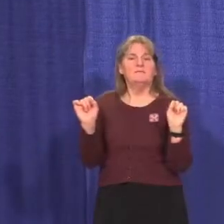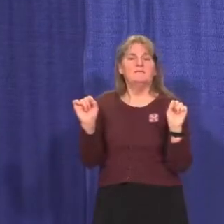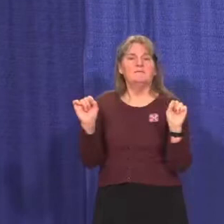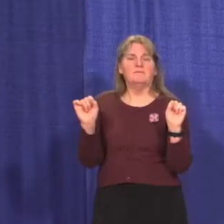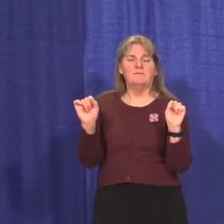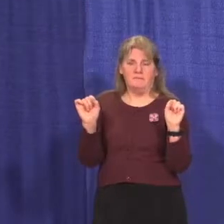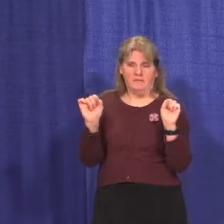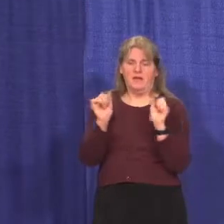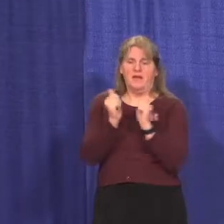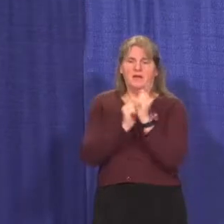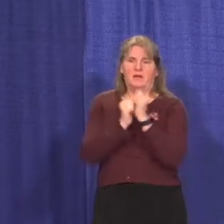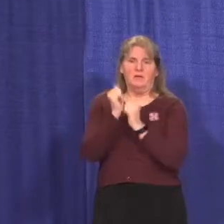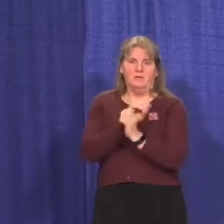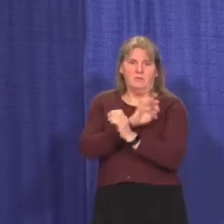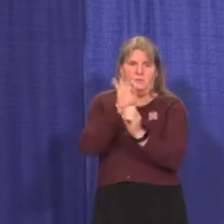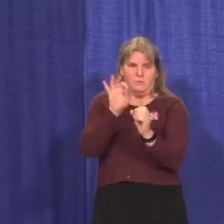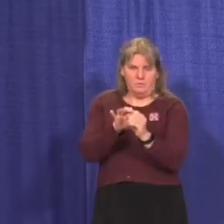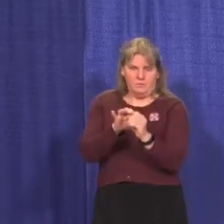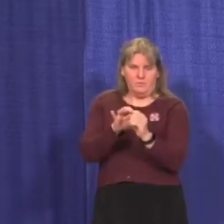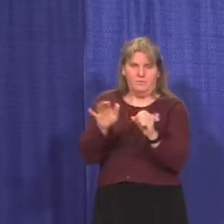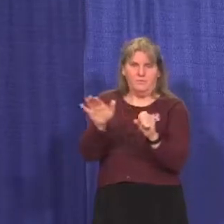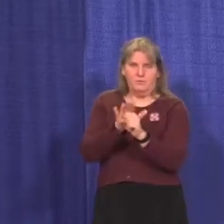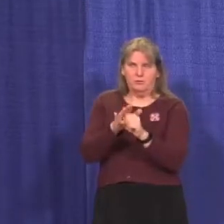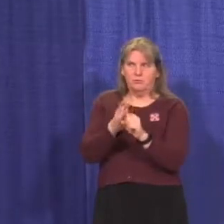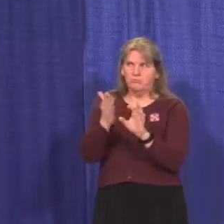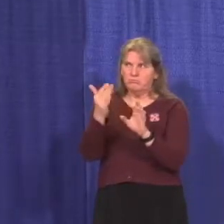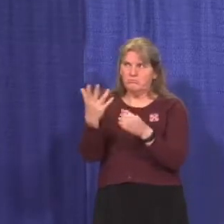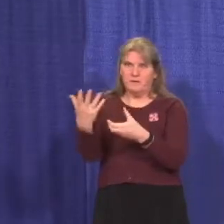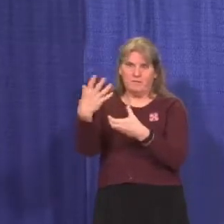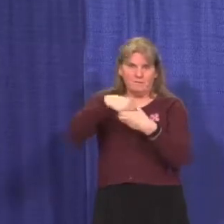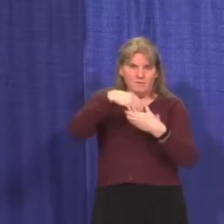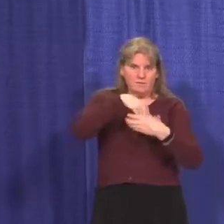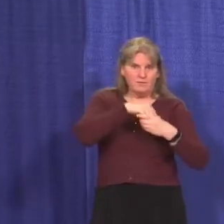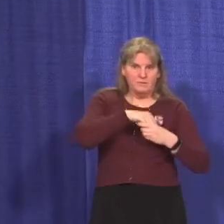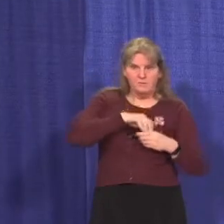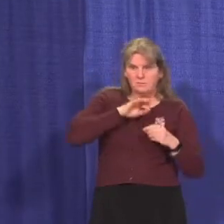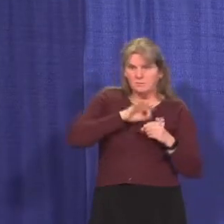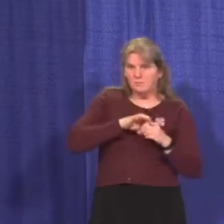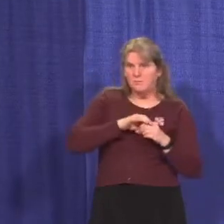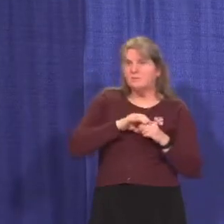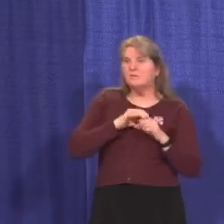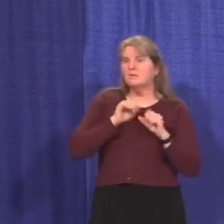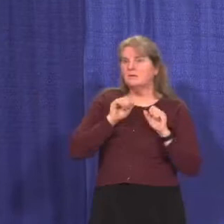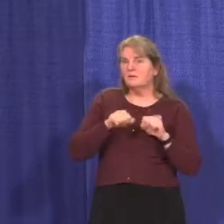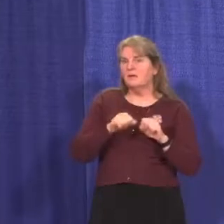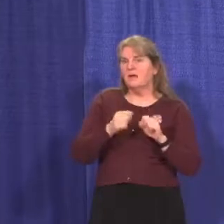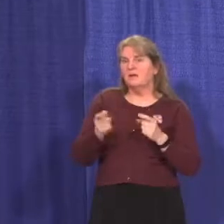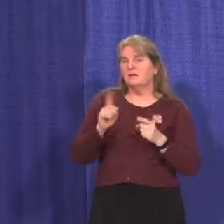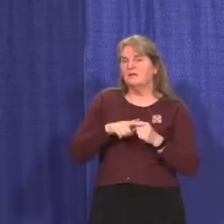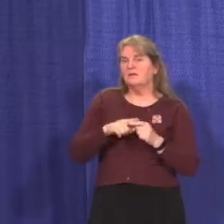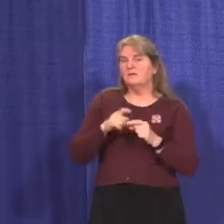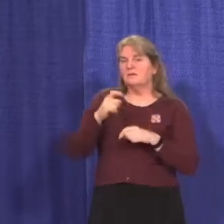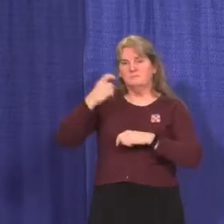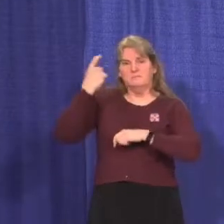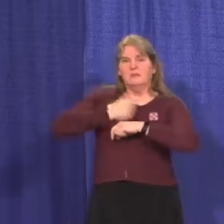full participation which can occur right up to election day. Pat: We will now move to